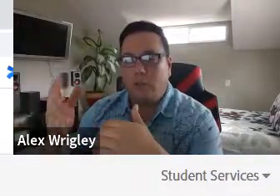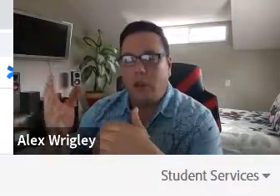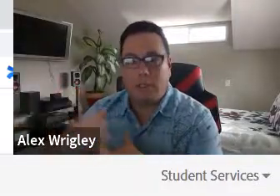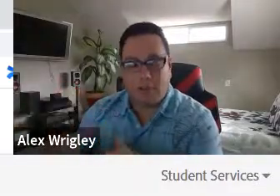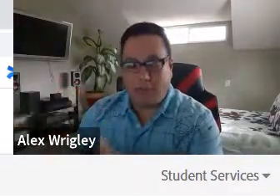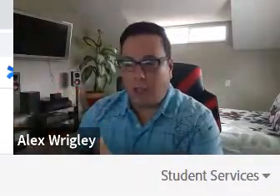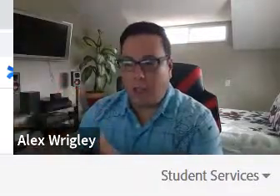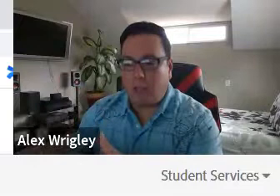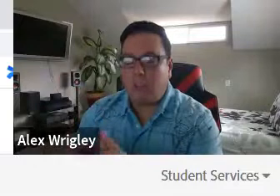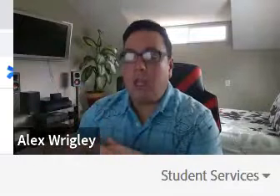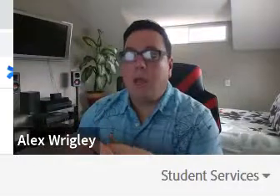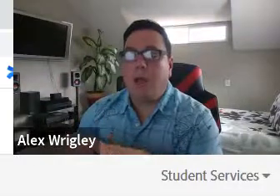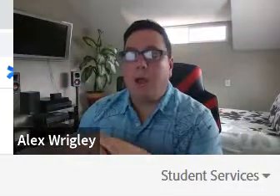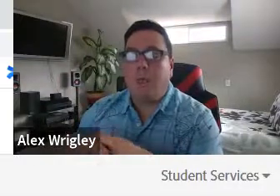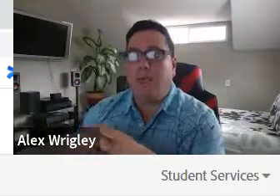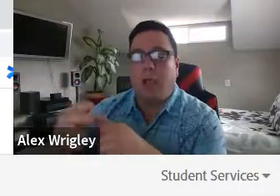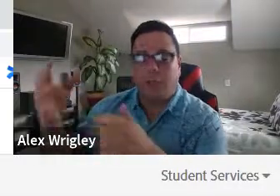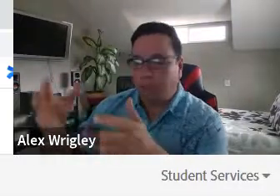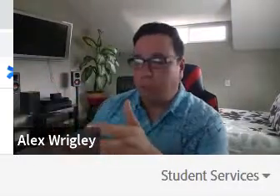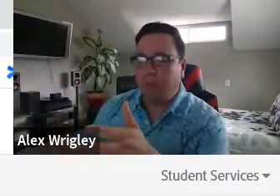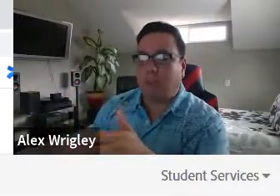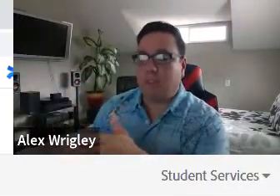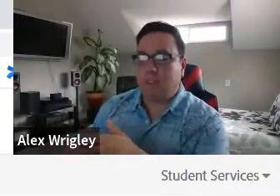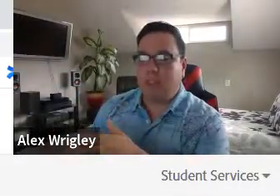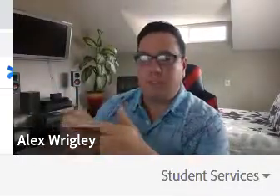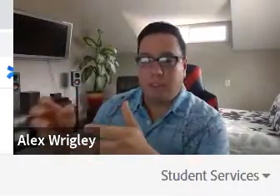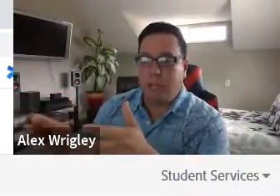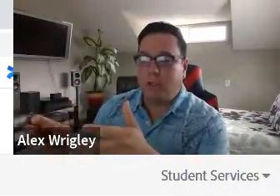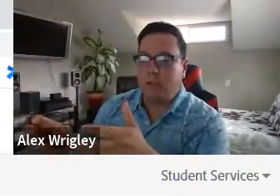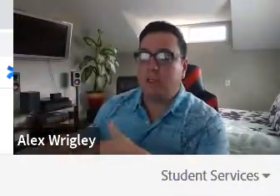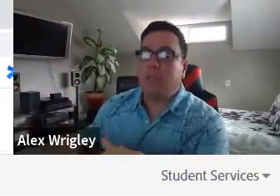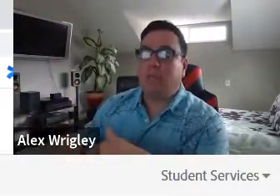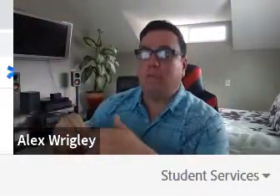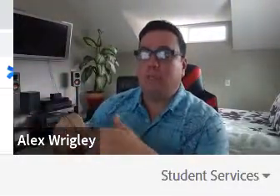know, monetary values. We've got three people participating, three signers. If the first